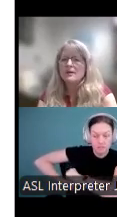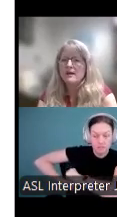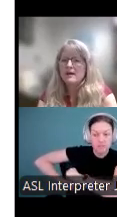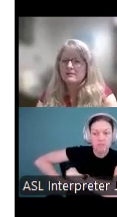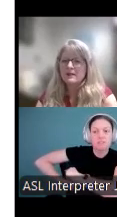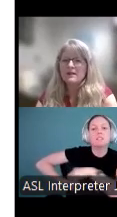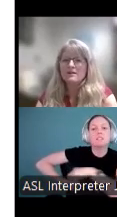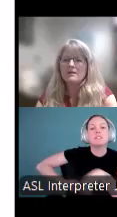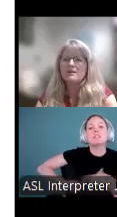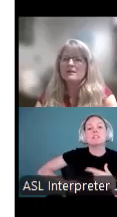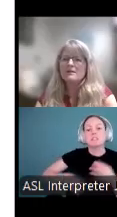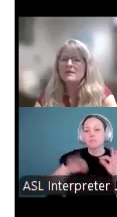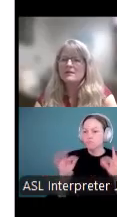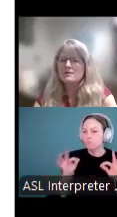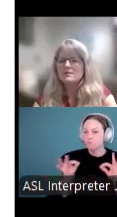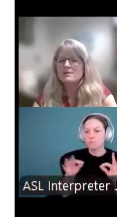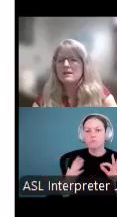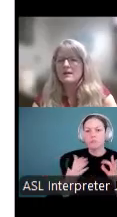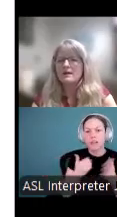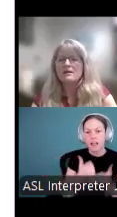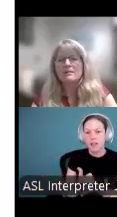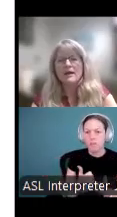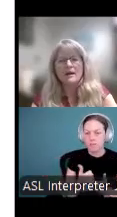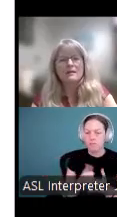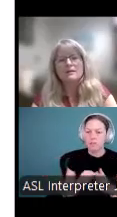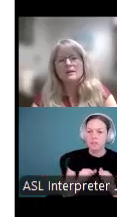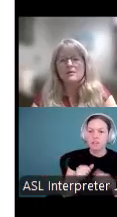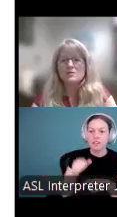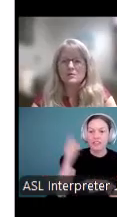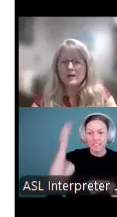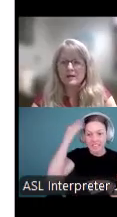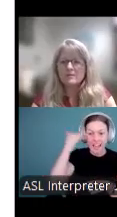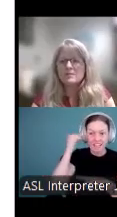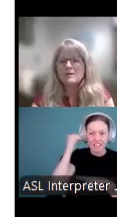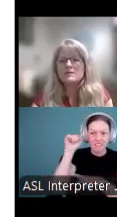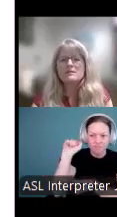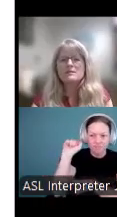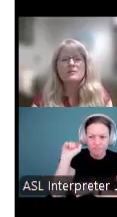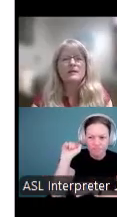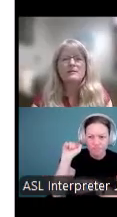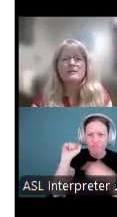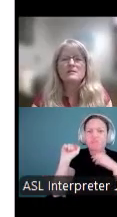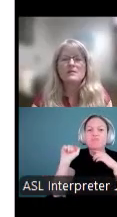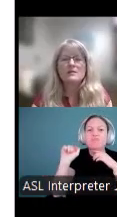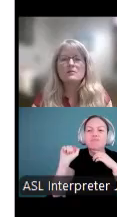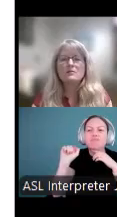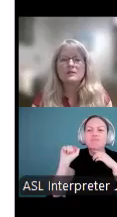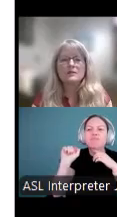for activating the the muscles of the neck and the back, and kind of those writing responses for babies. So that's a really